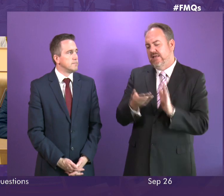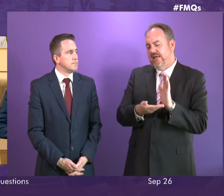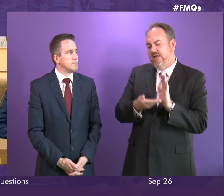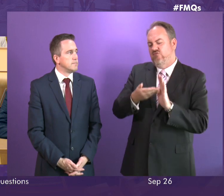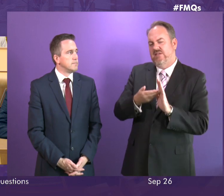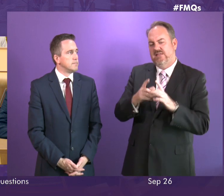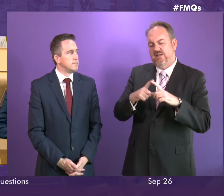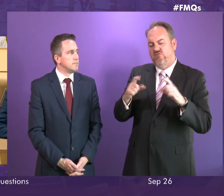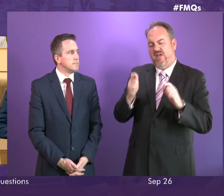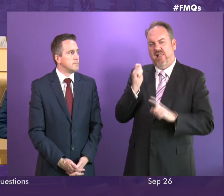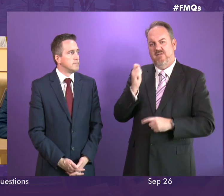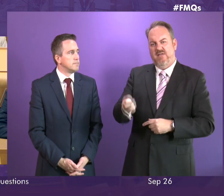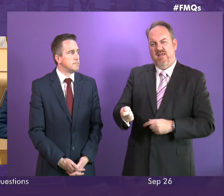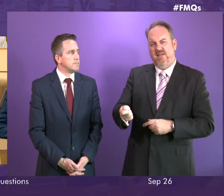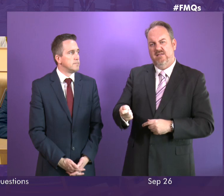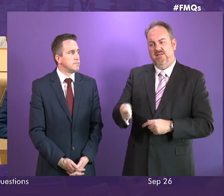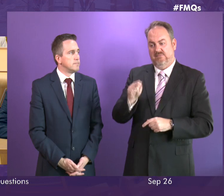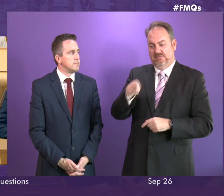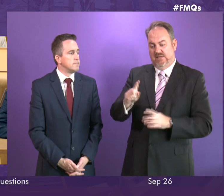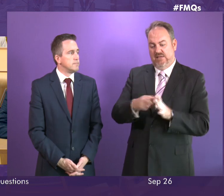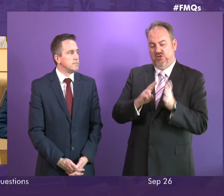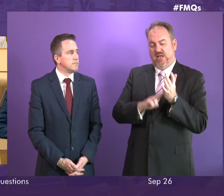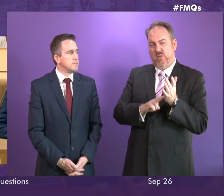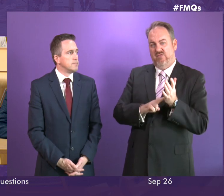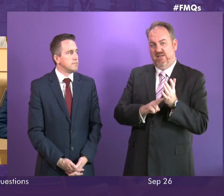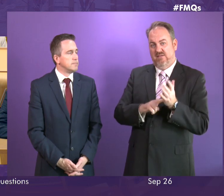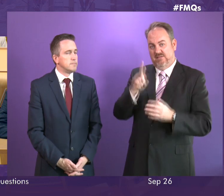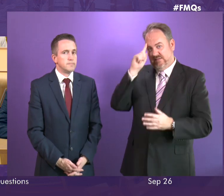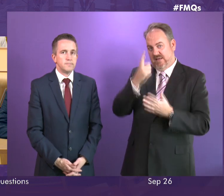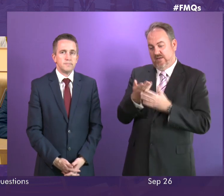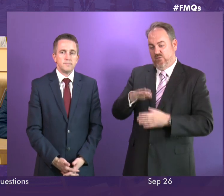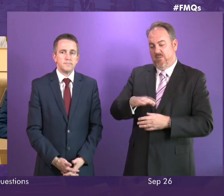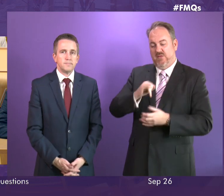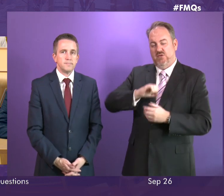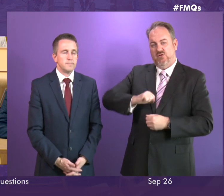in rail fares would be introduced in January by the Scottish Government. Given the poor